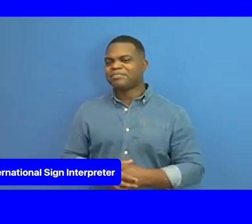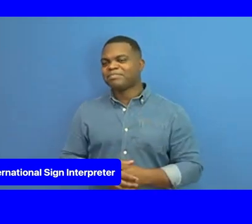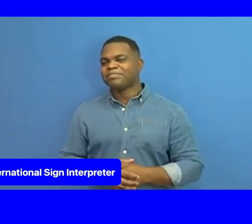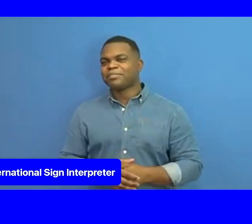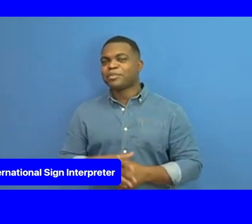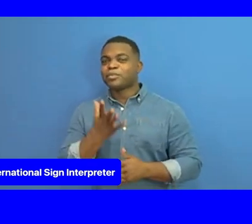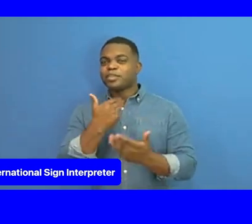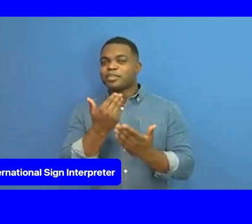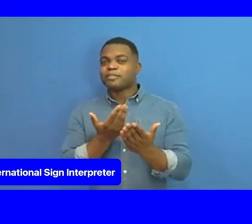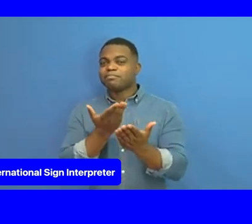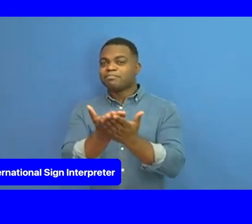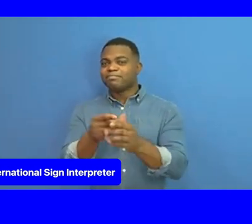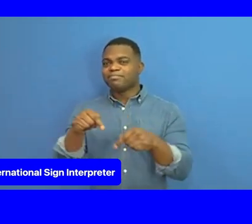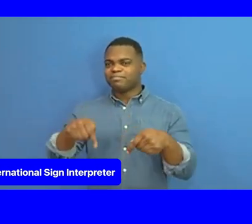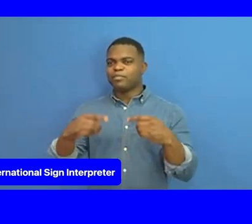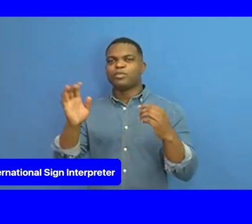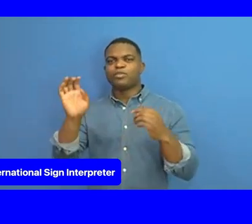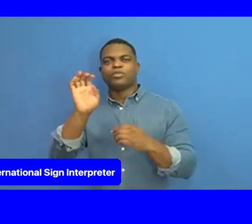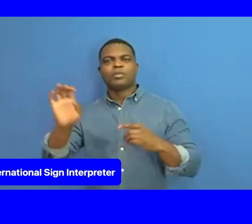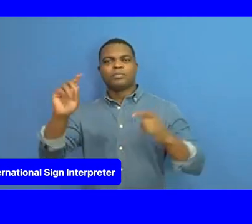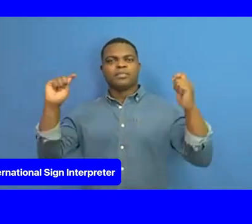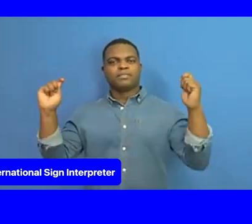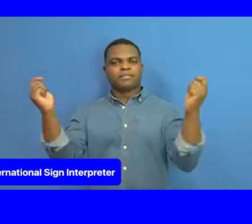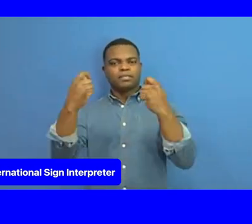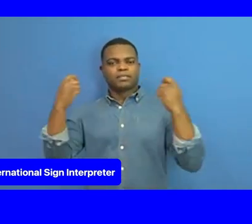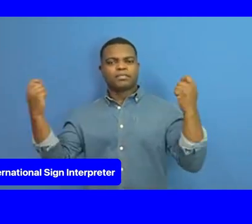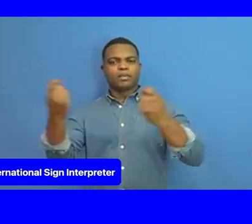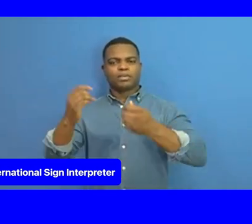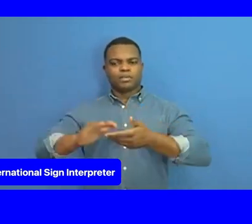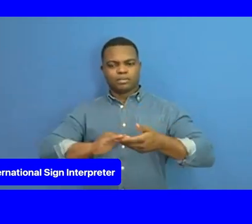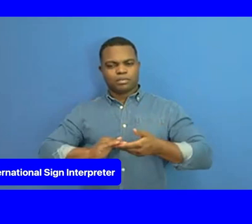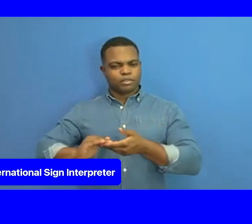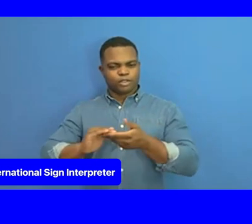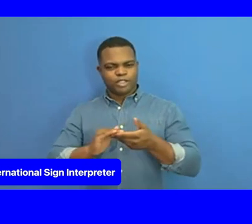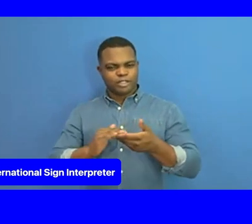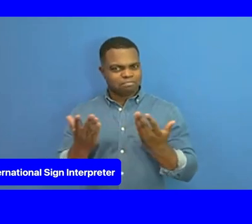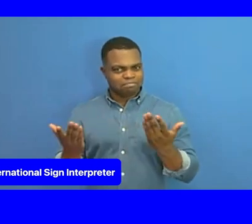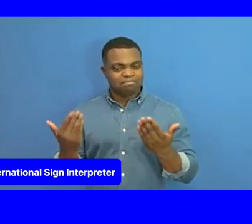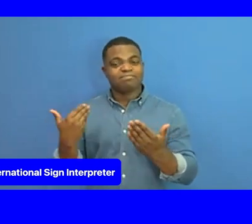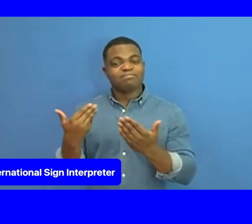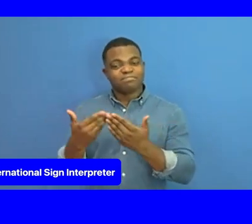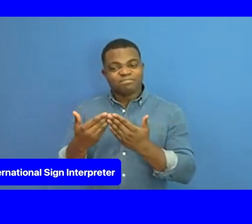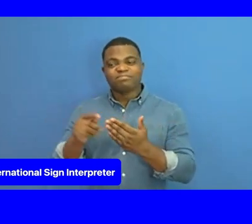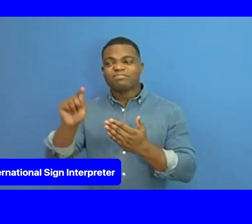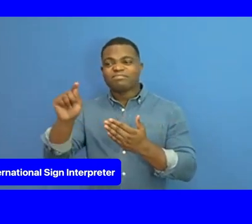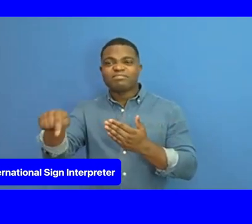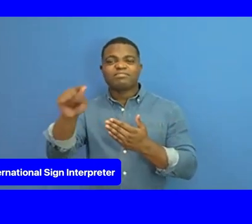to festivals through membership, but also various projects such as the European Festival Fund for Emerging Artists